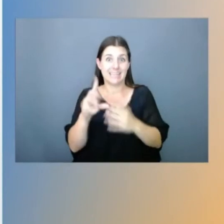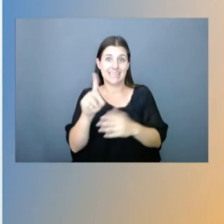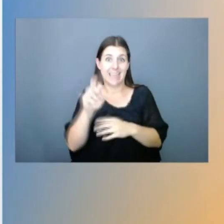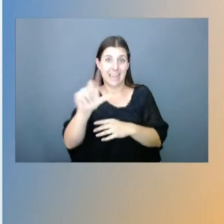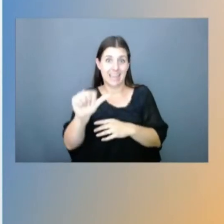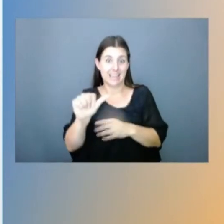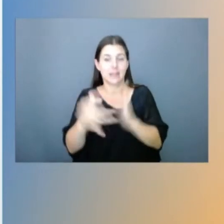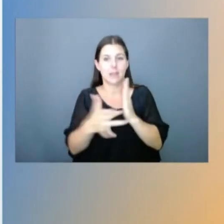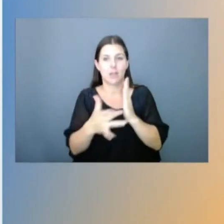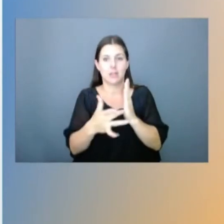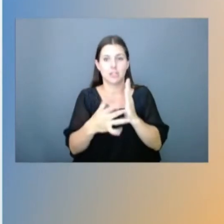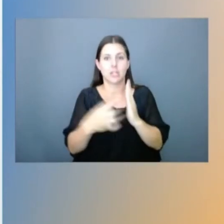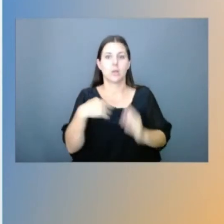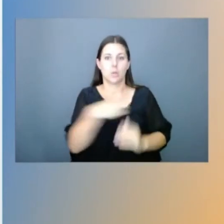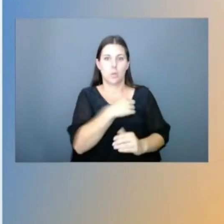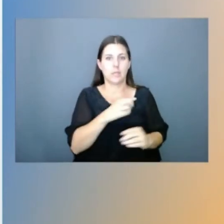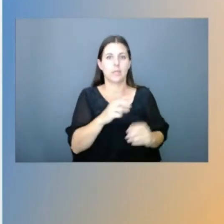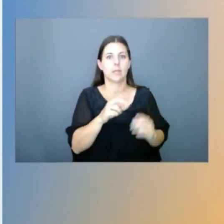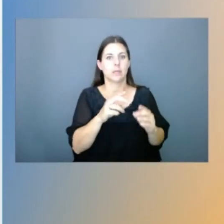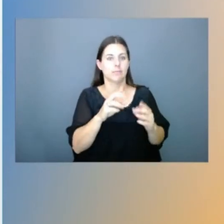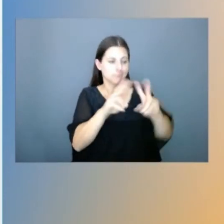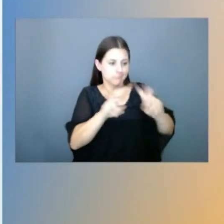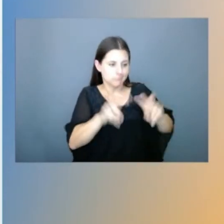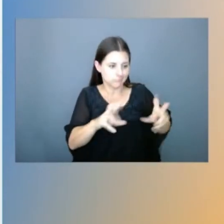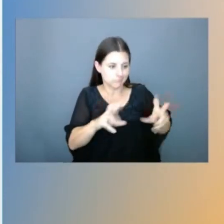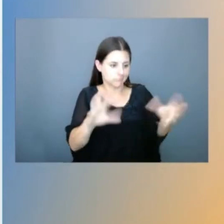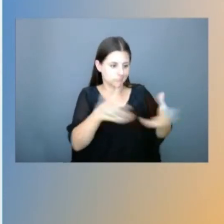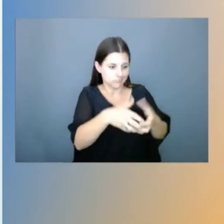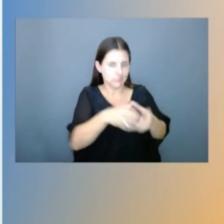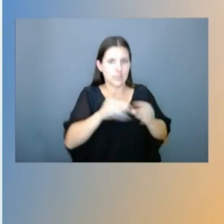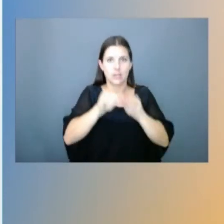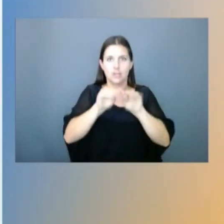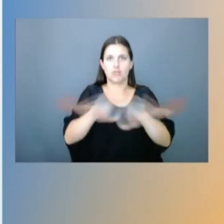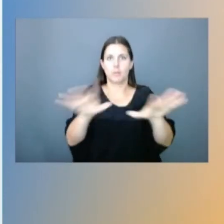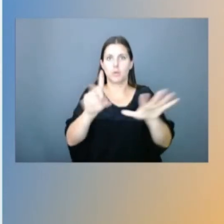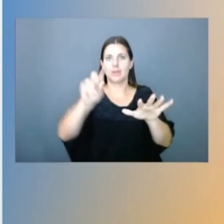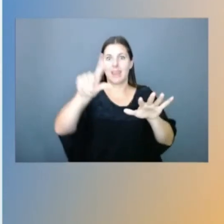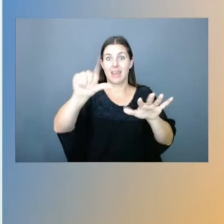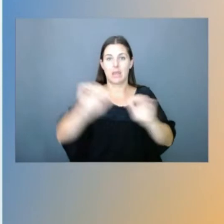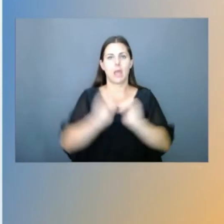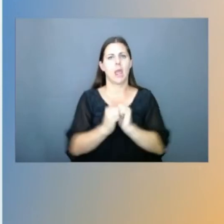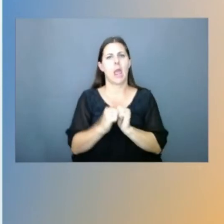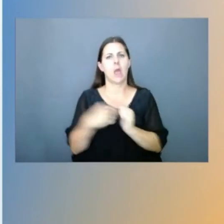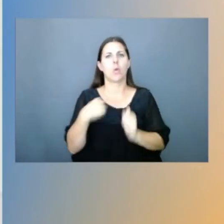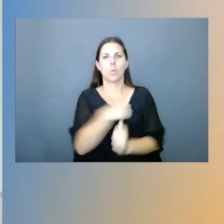enrich and distribute data. To achieve this, we've been running a variety of deep learning models for text detection,